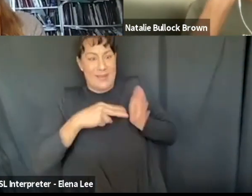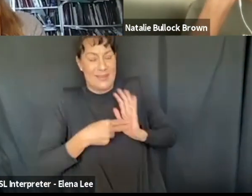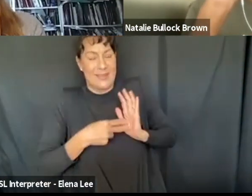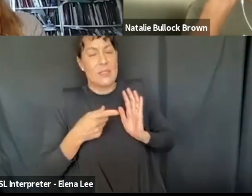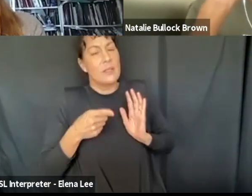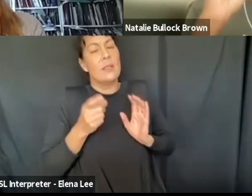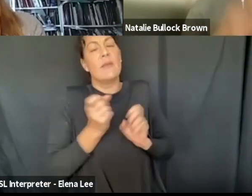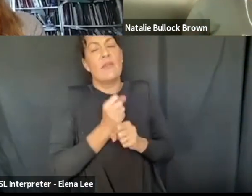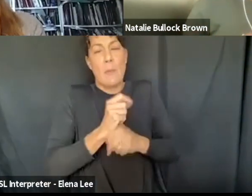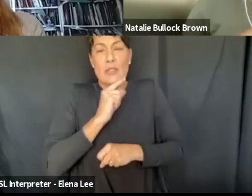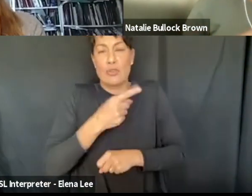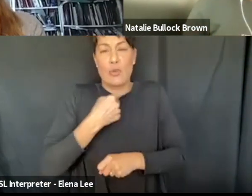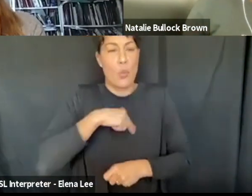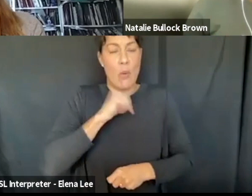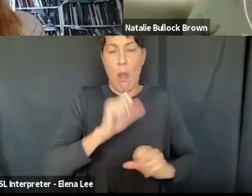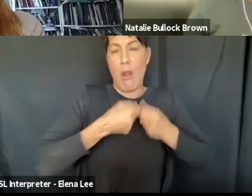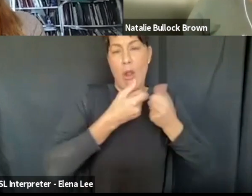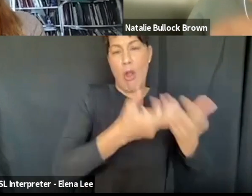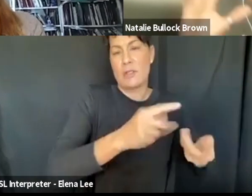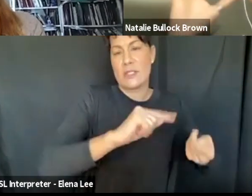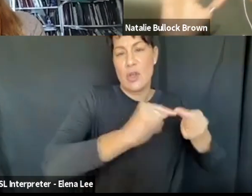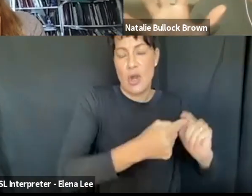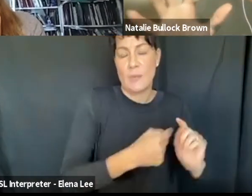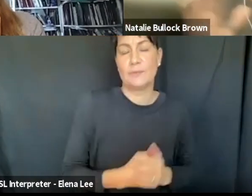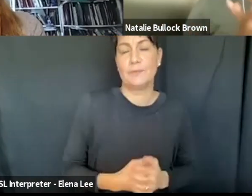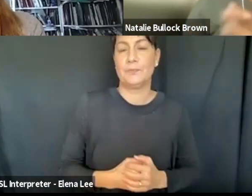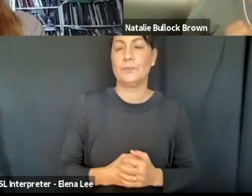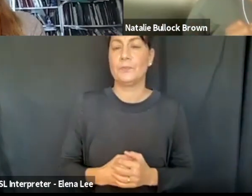And just to cap that, I also wanna say to Navilla's point,